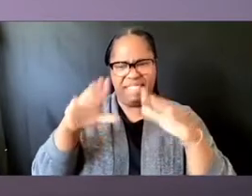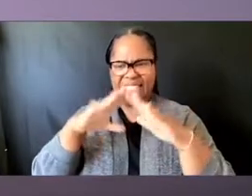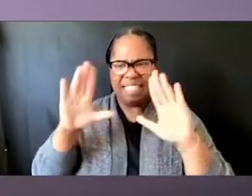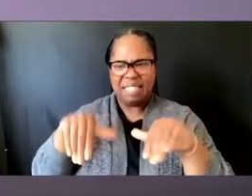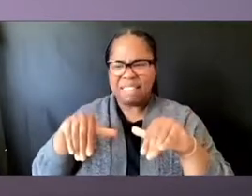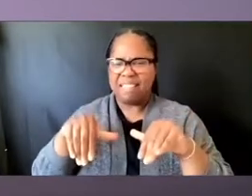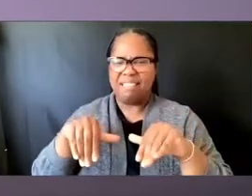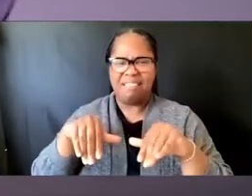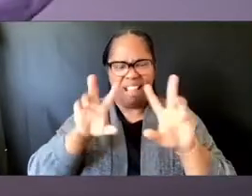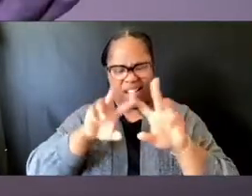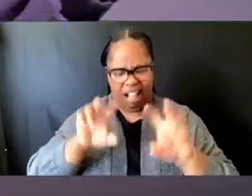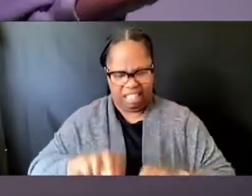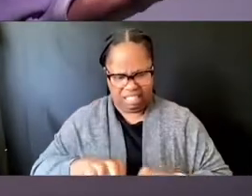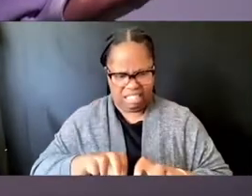and our workshop, yes.